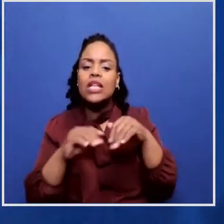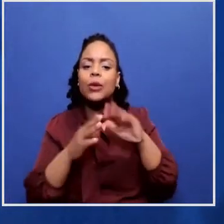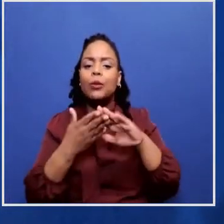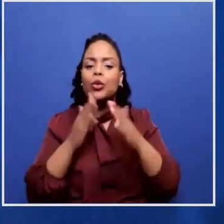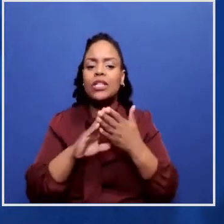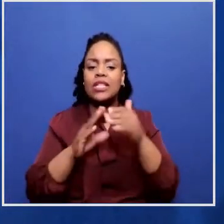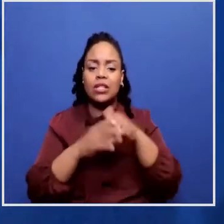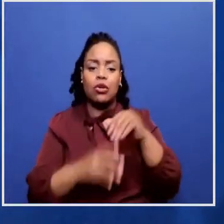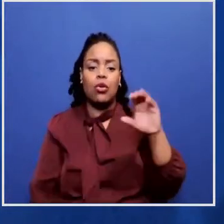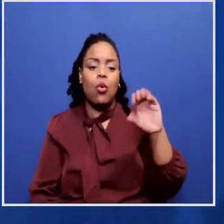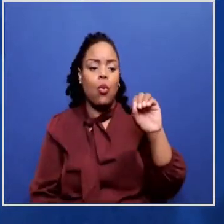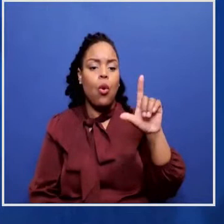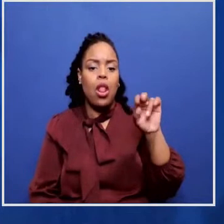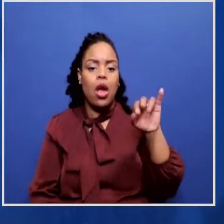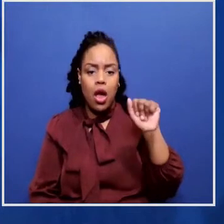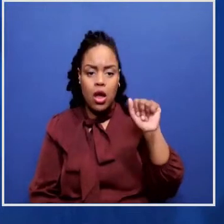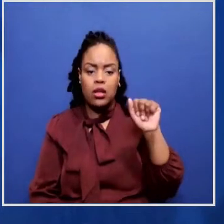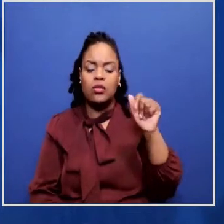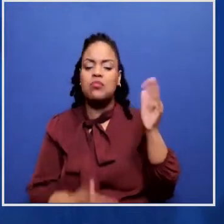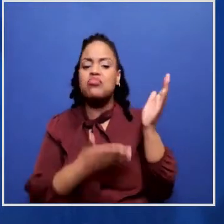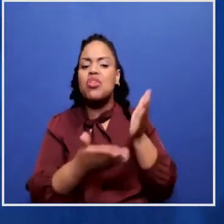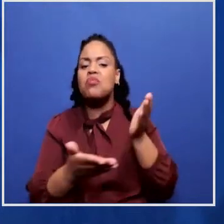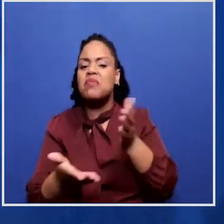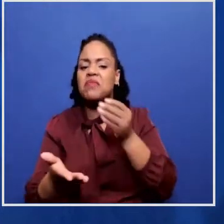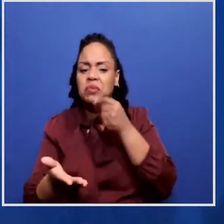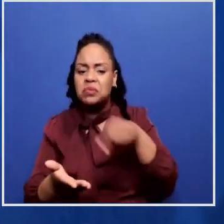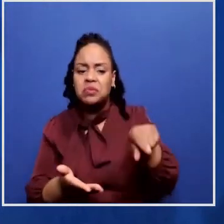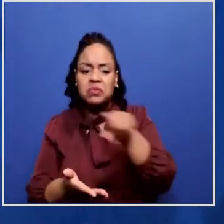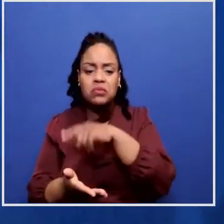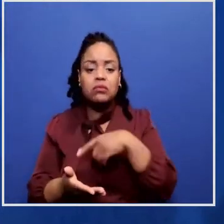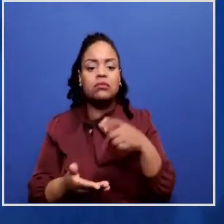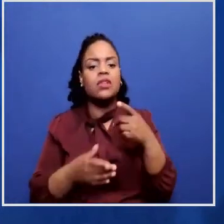OF DELIVERING TOYS TO KIDS, AND